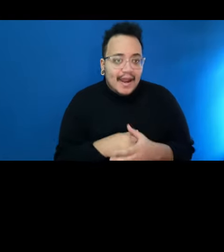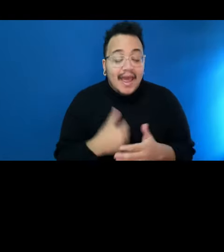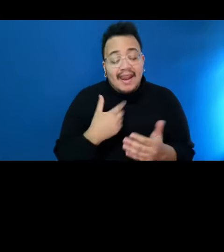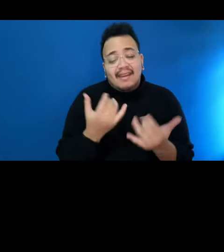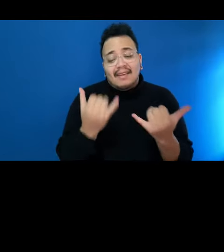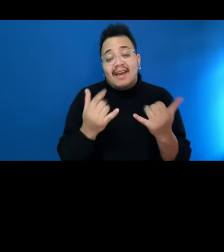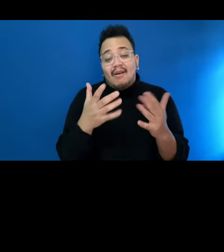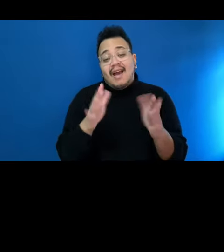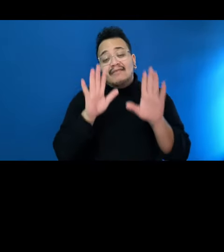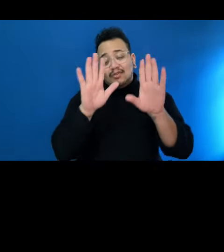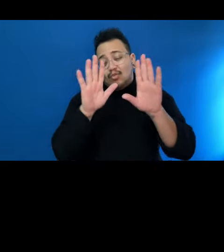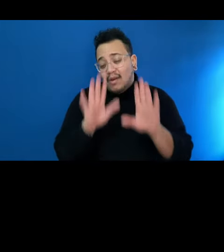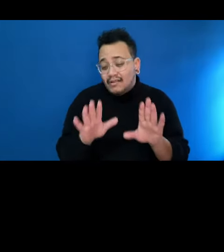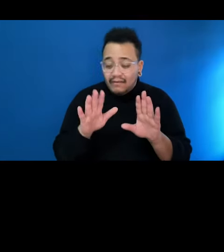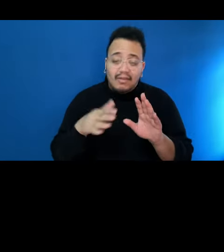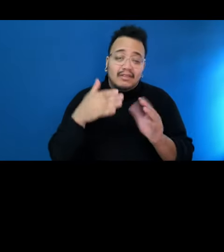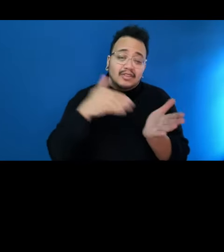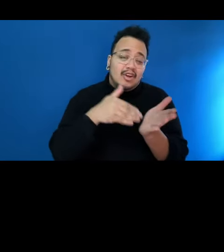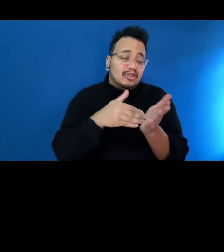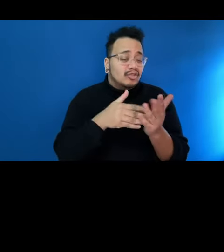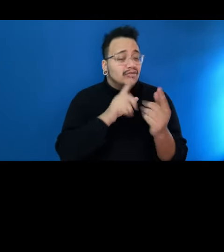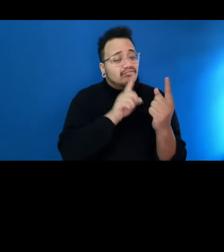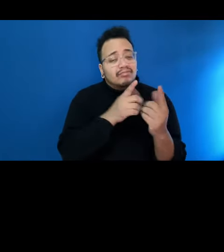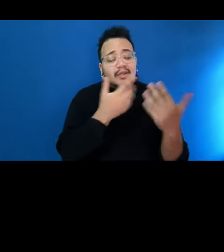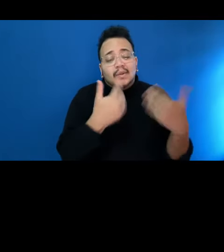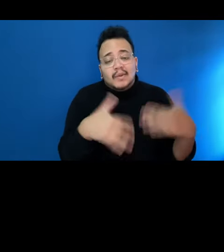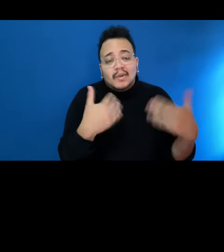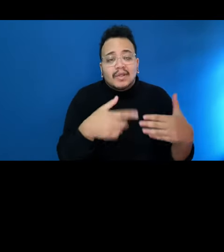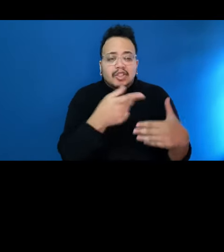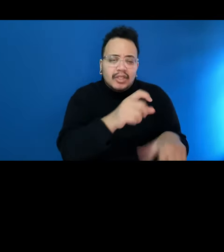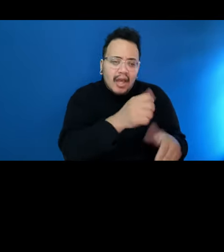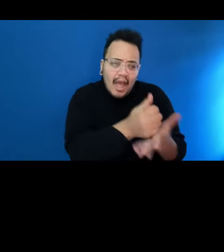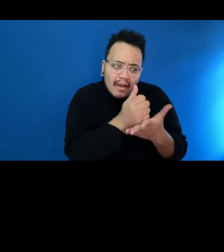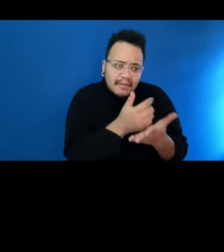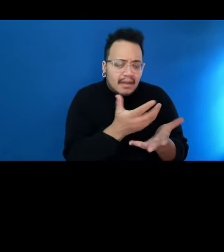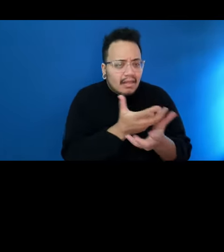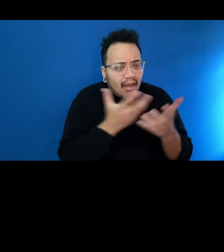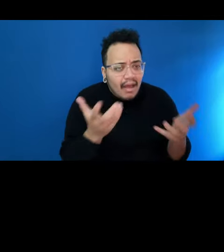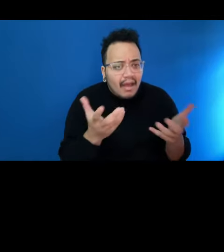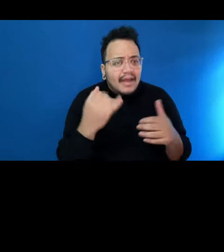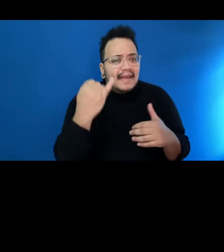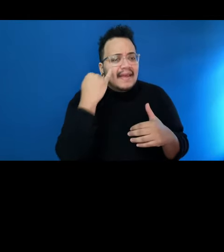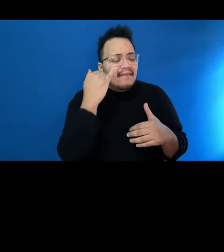because she works with me. If I say that there's this or that that needs to be addressed.